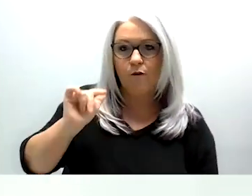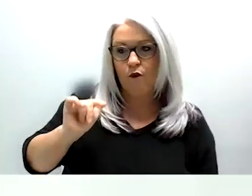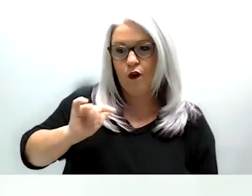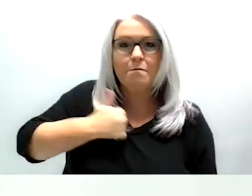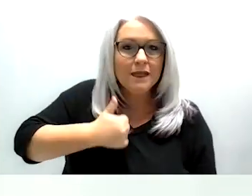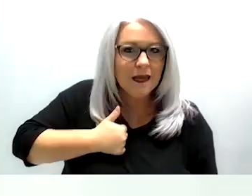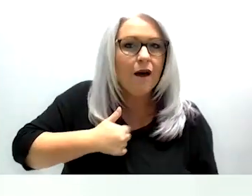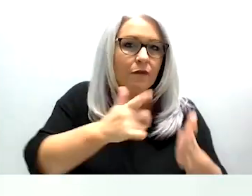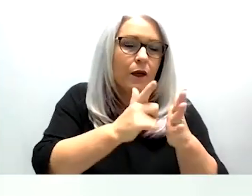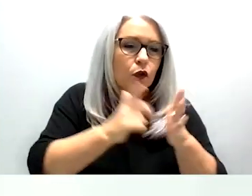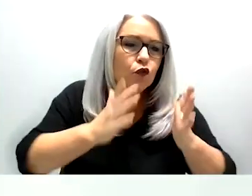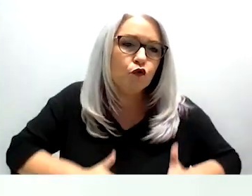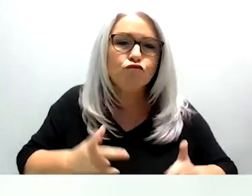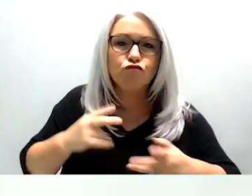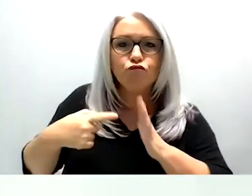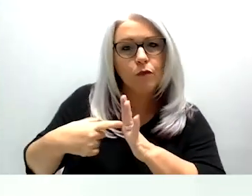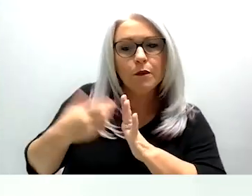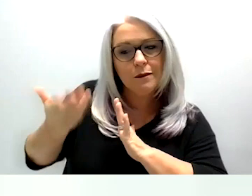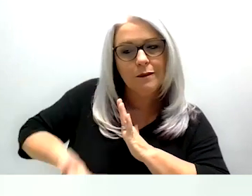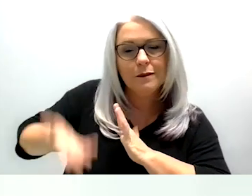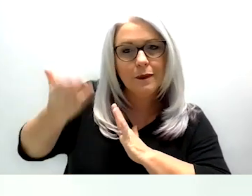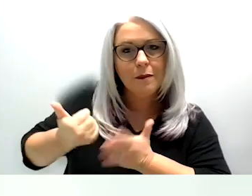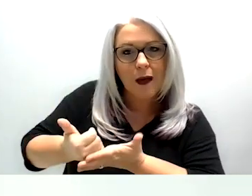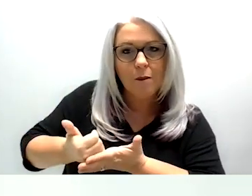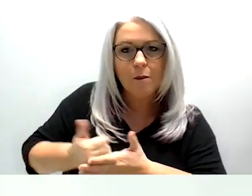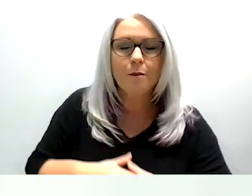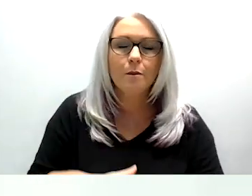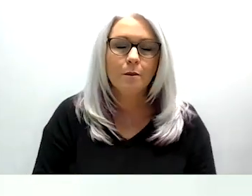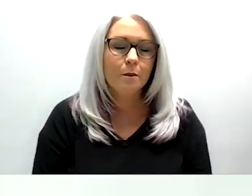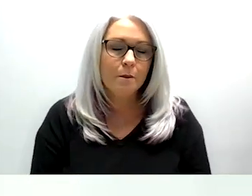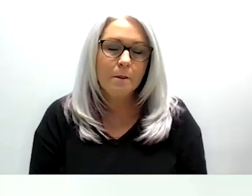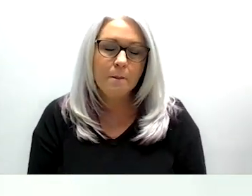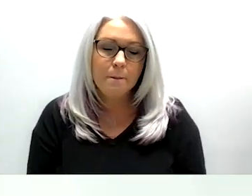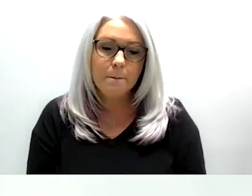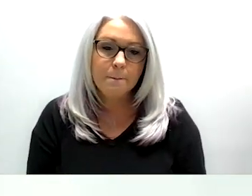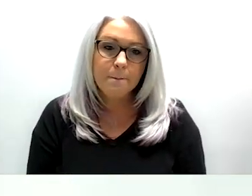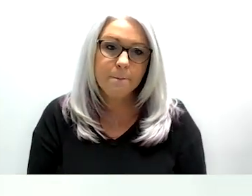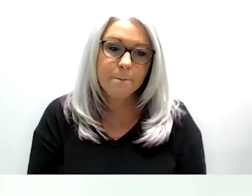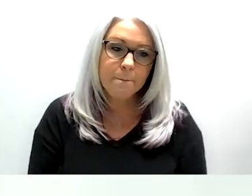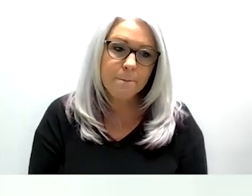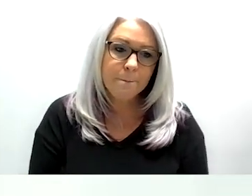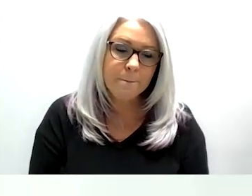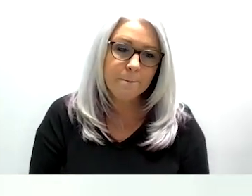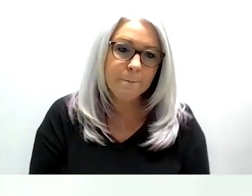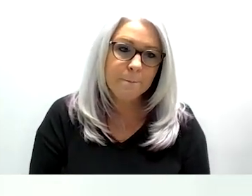who is representing them and helping them in that situation. And so I have two examples